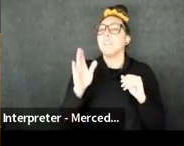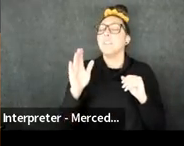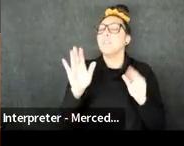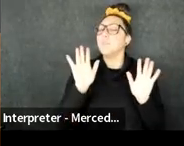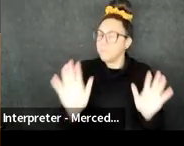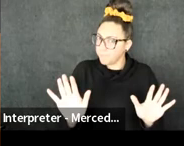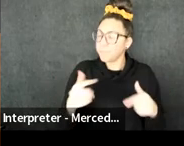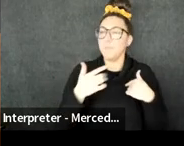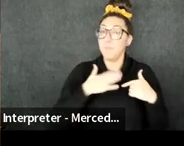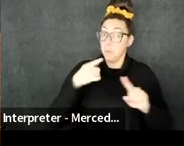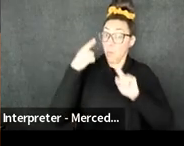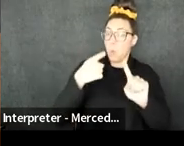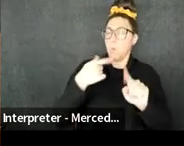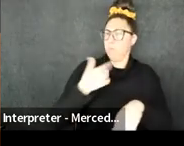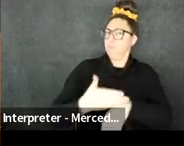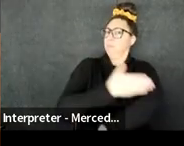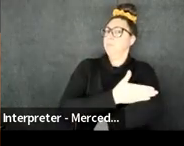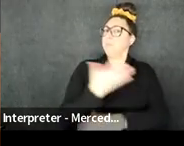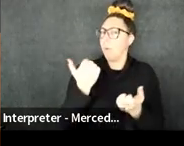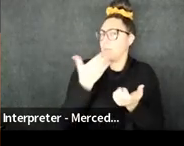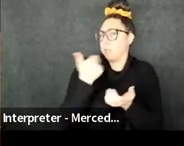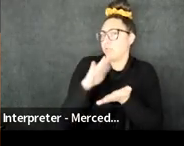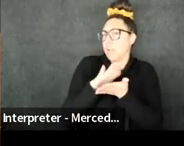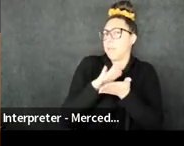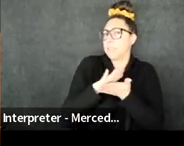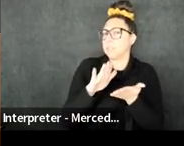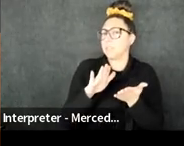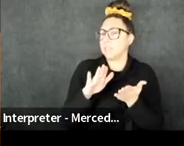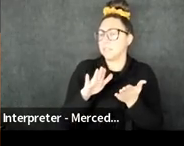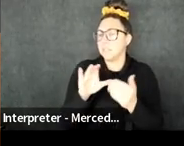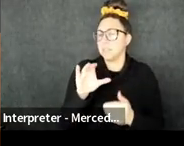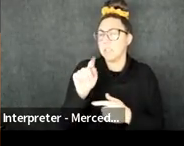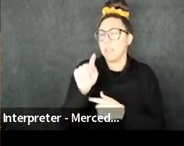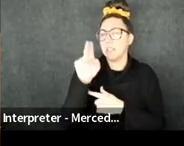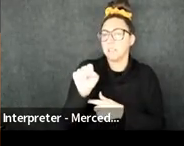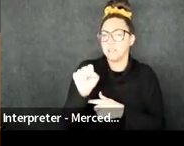to a better academic standing I had a death of my little brother